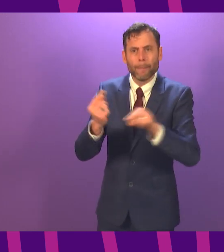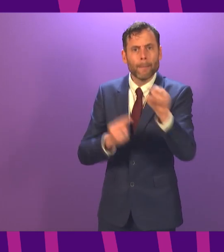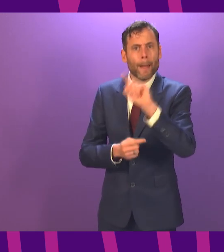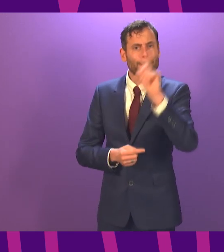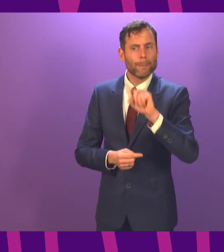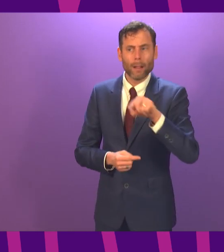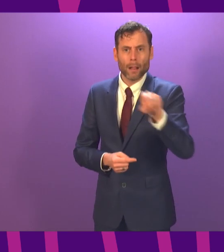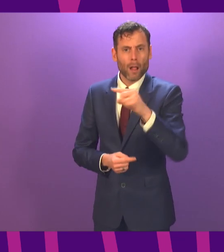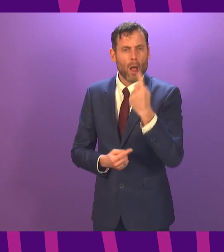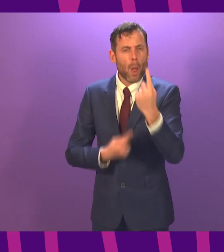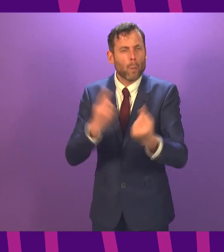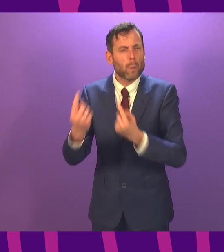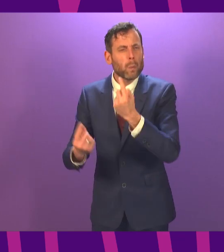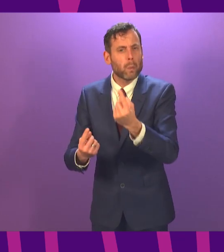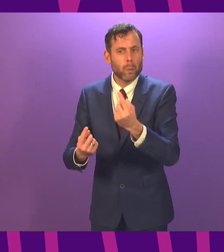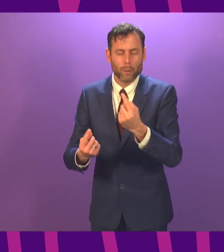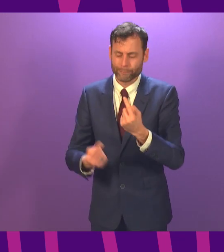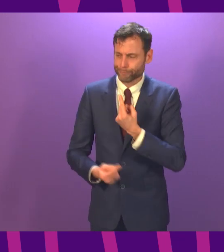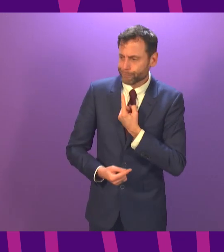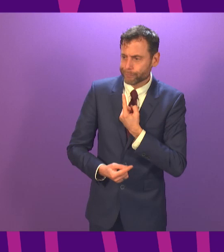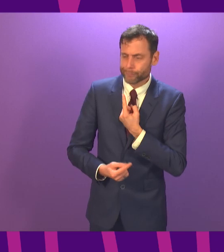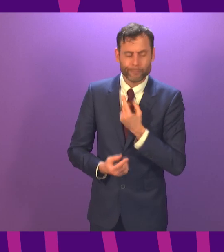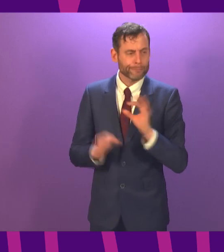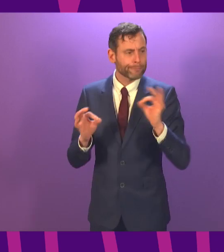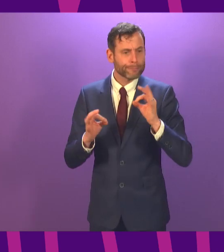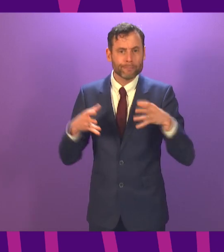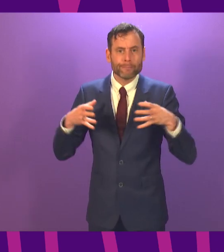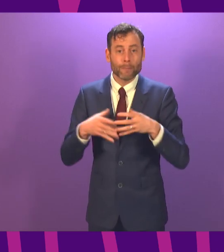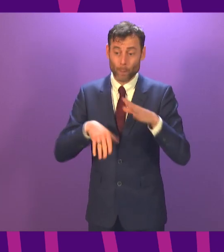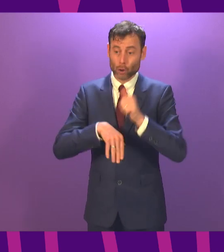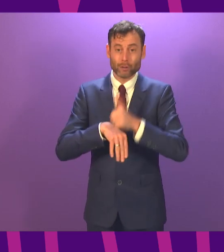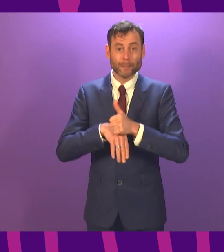The First Minister (Nicola Sturgeon): All of us are acutely aware of the isolation